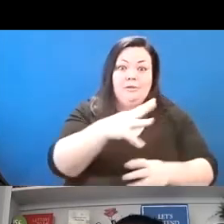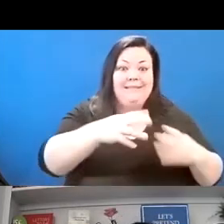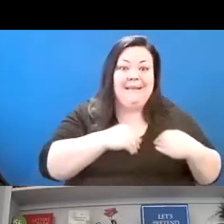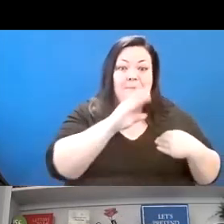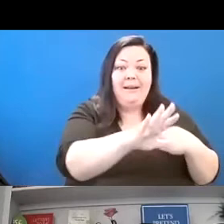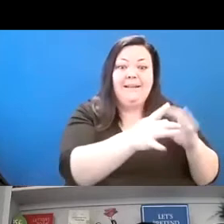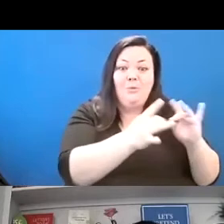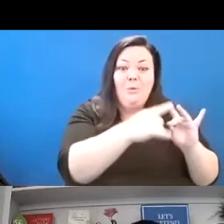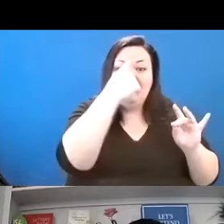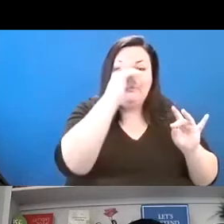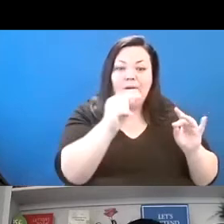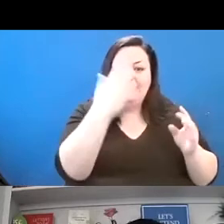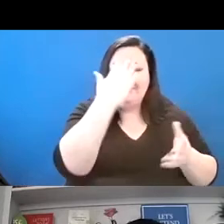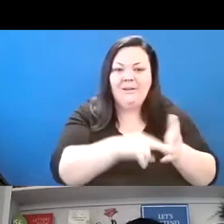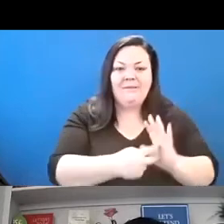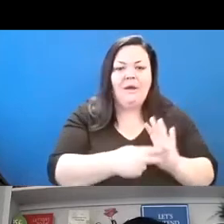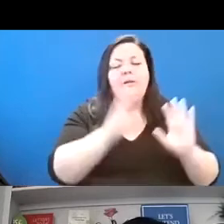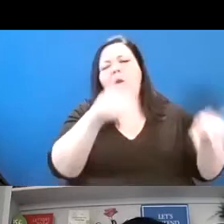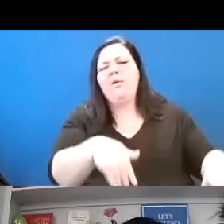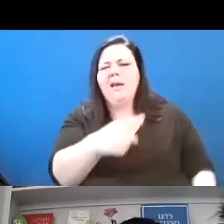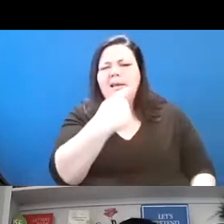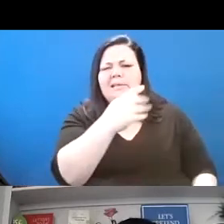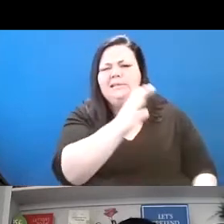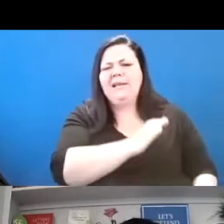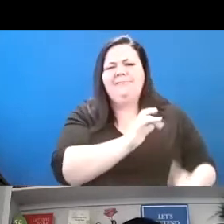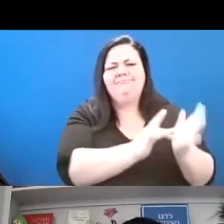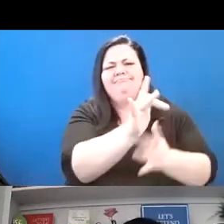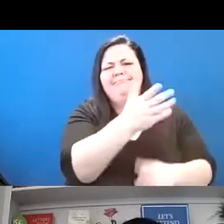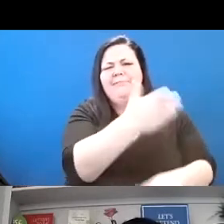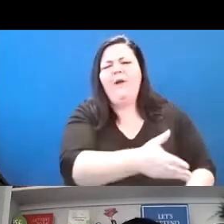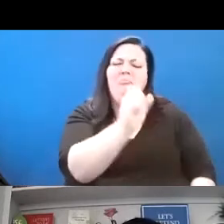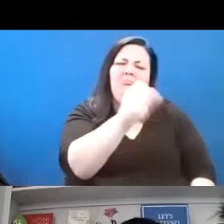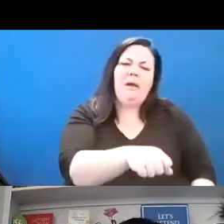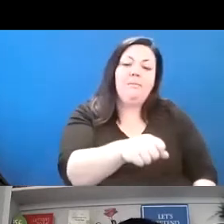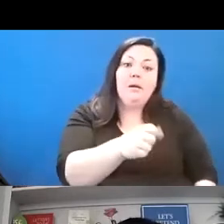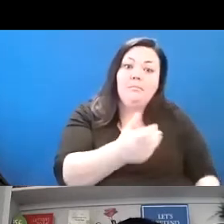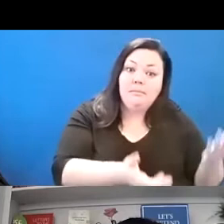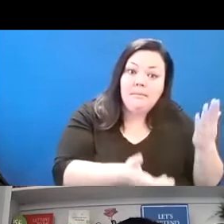you know i was like yeah he said christ is there so uh that may completely change what we're seeing